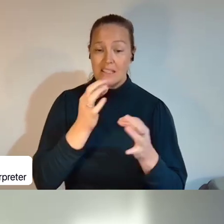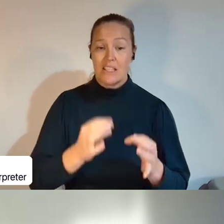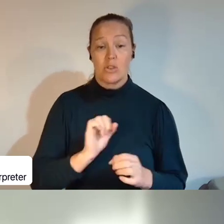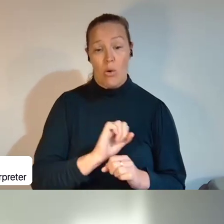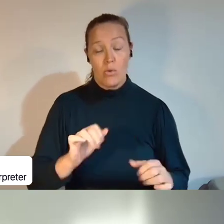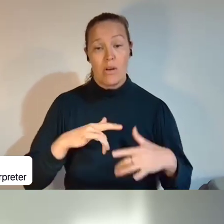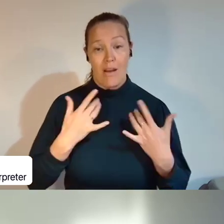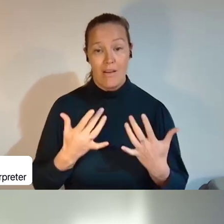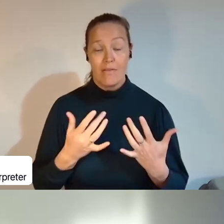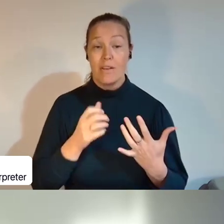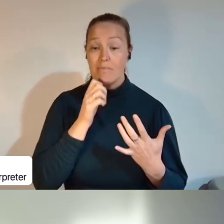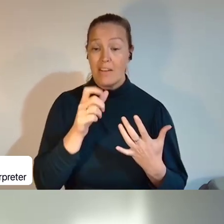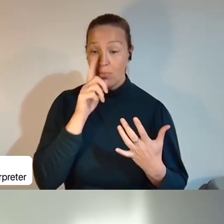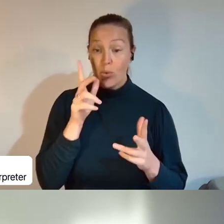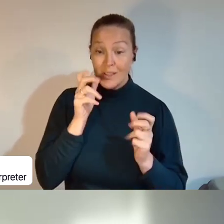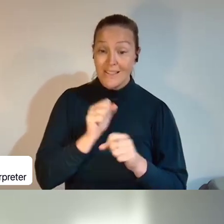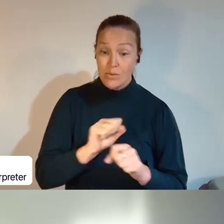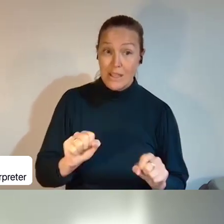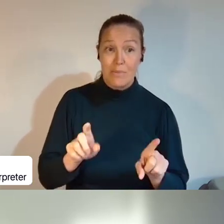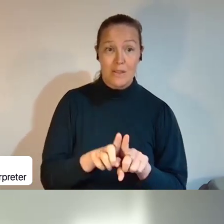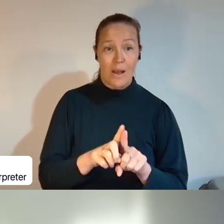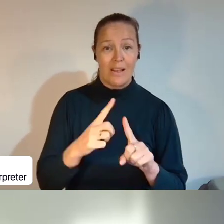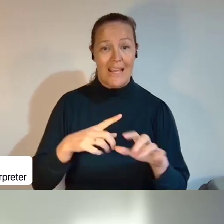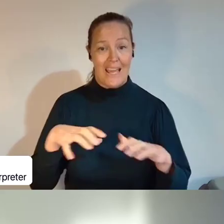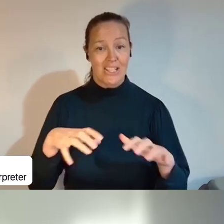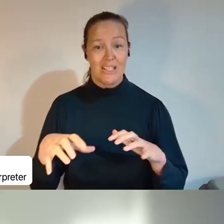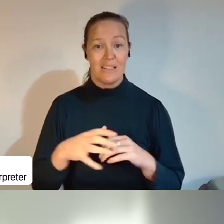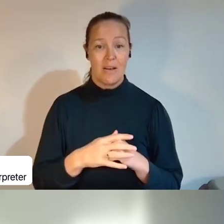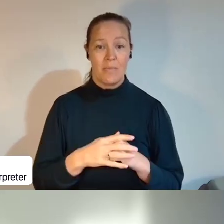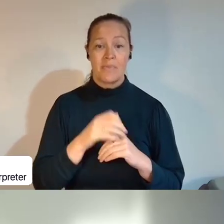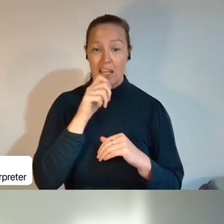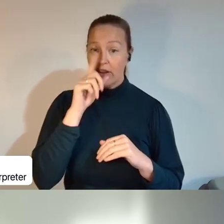their decisions are listened to and acted upon, whether they can advocate for themselves, whether